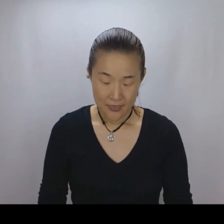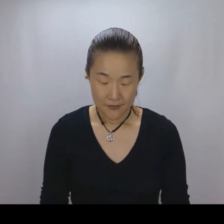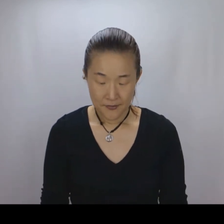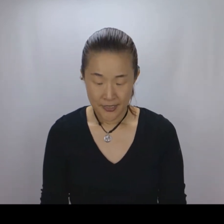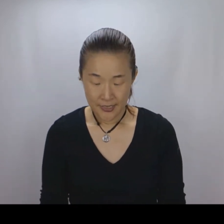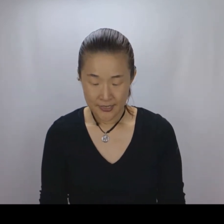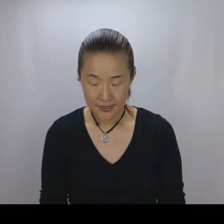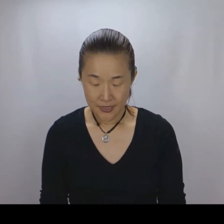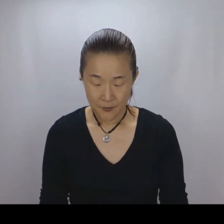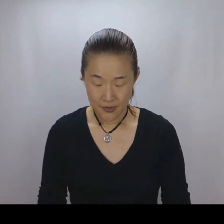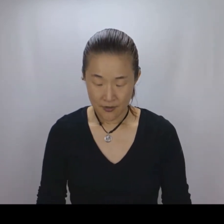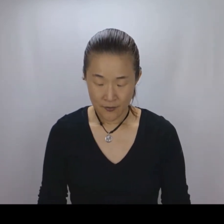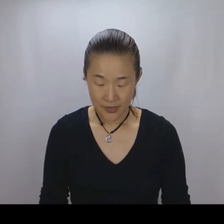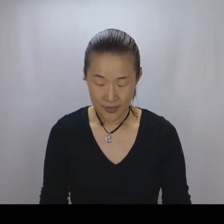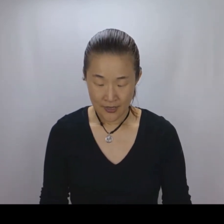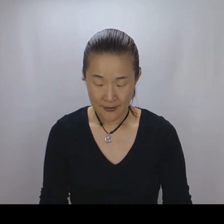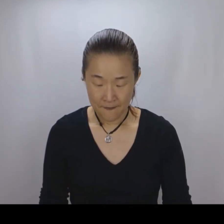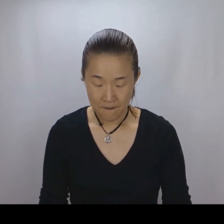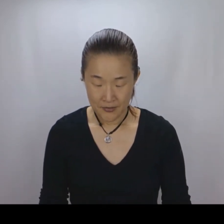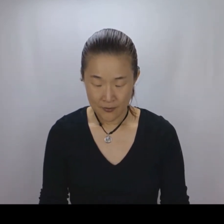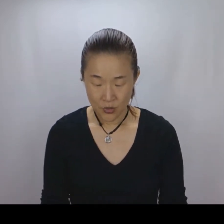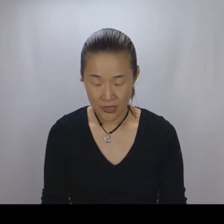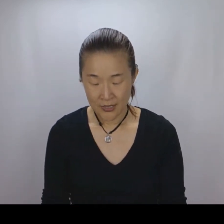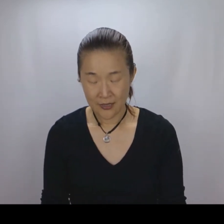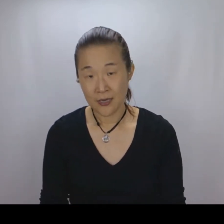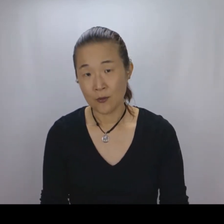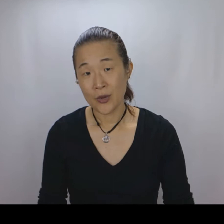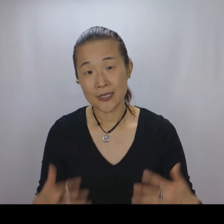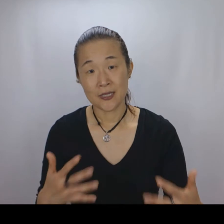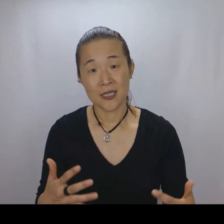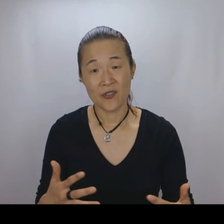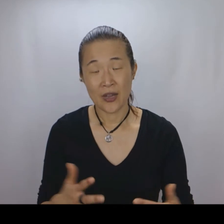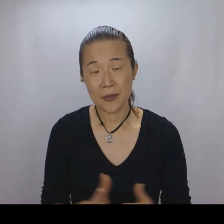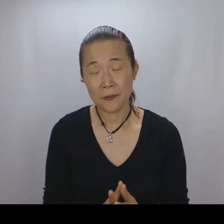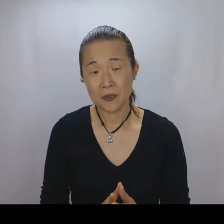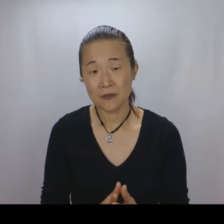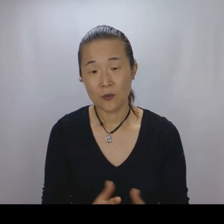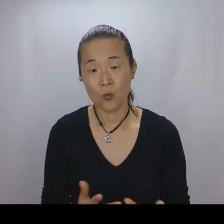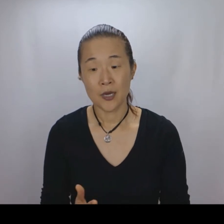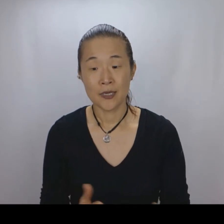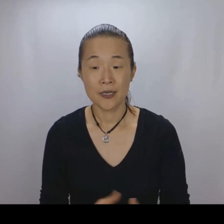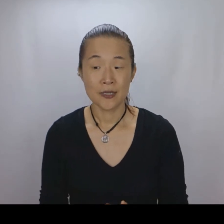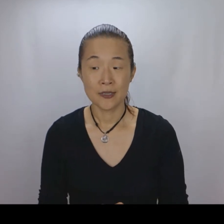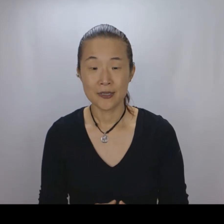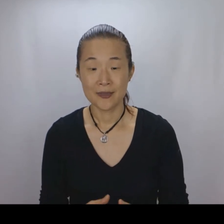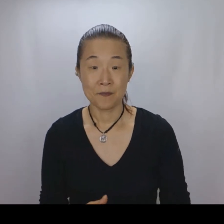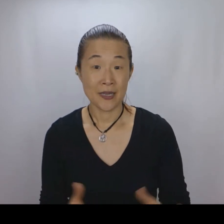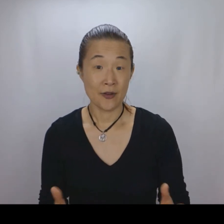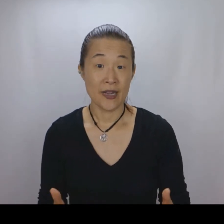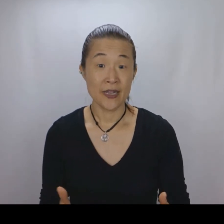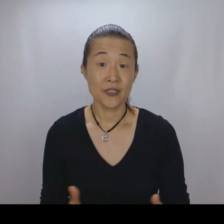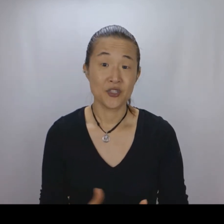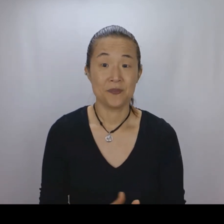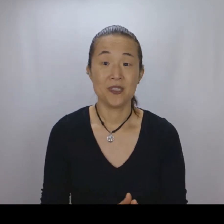In Lesson 6 we'll start with some more ways to identify people. One is by their age so,